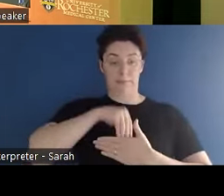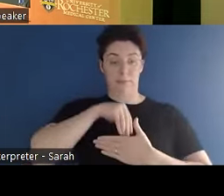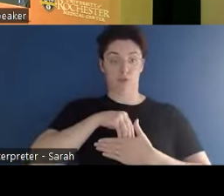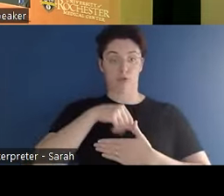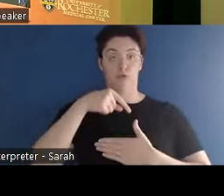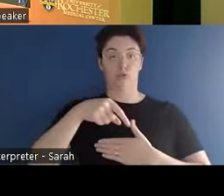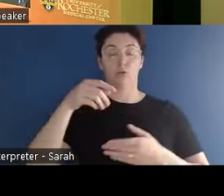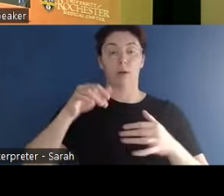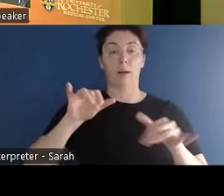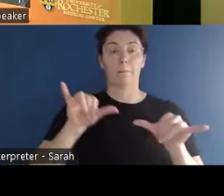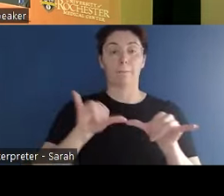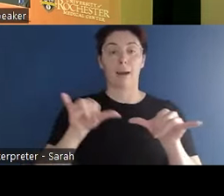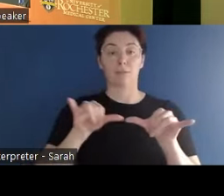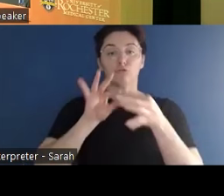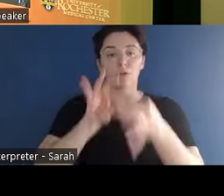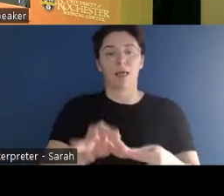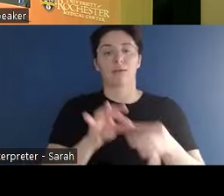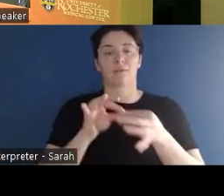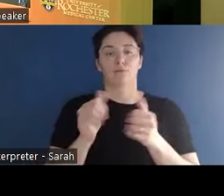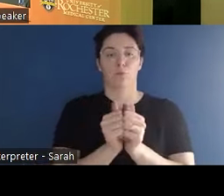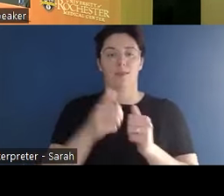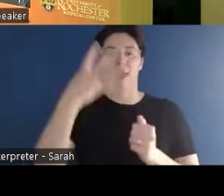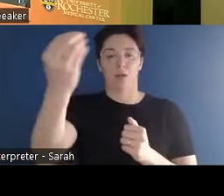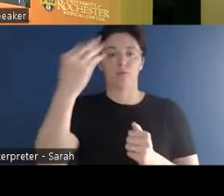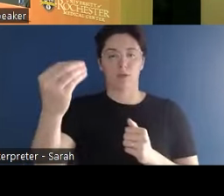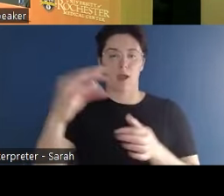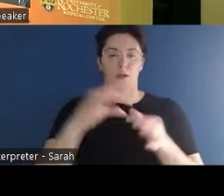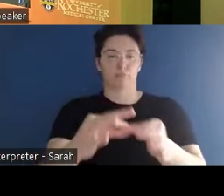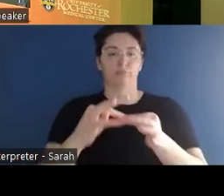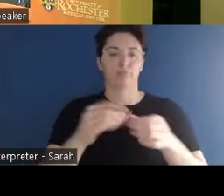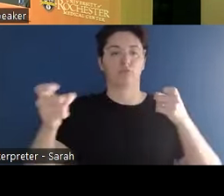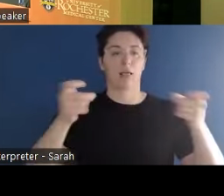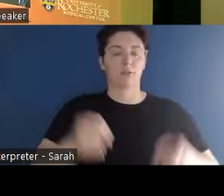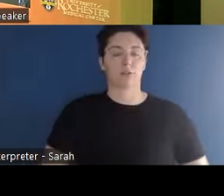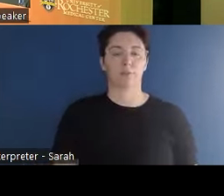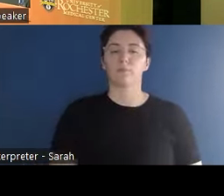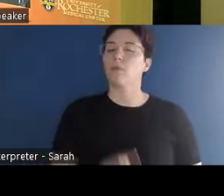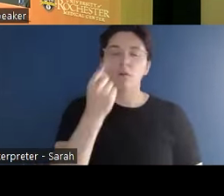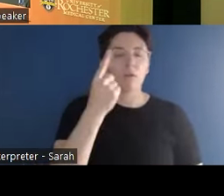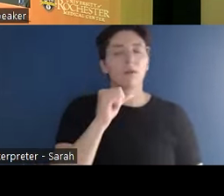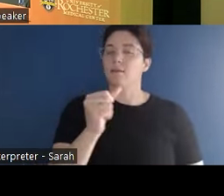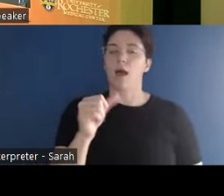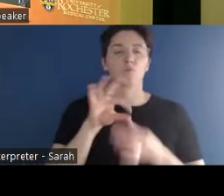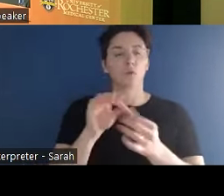motivation correlated with each other but not with the parent report of social motivation from daily